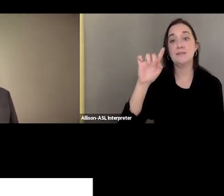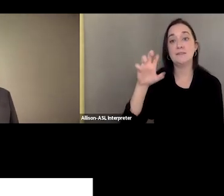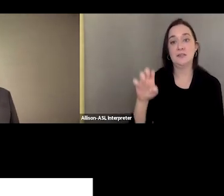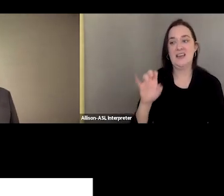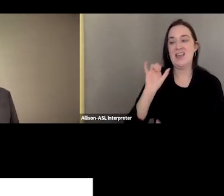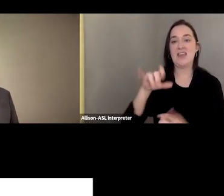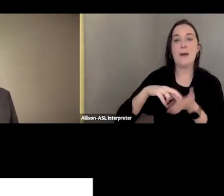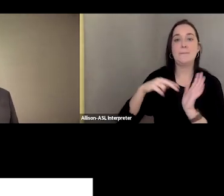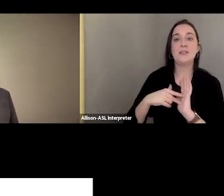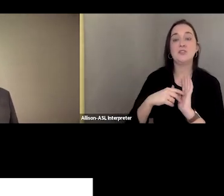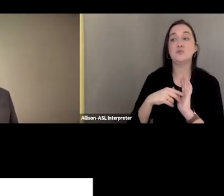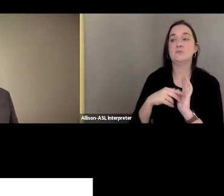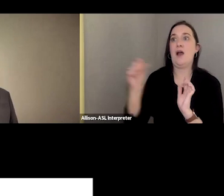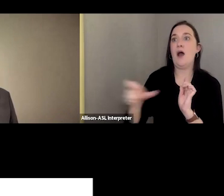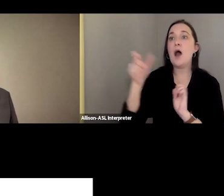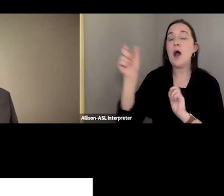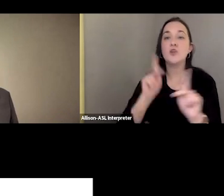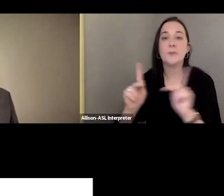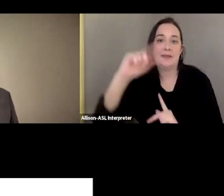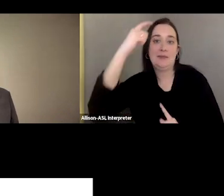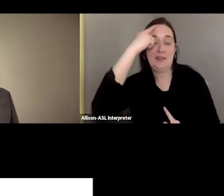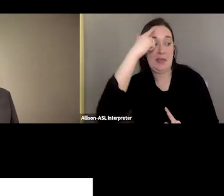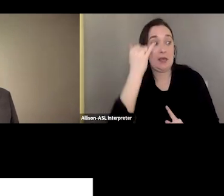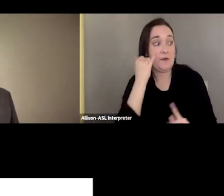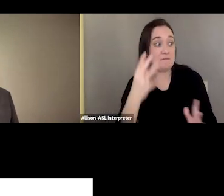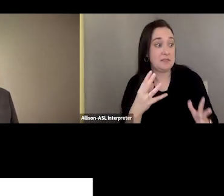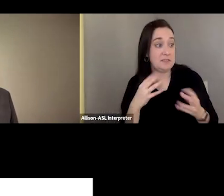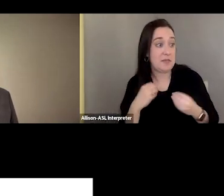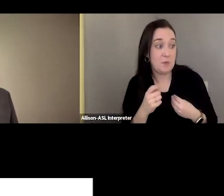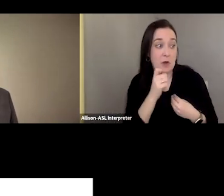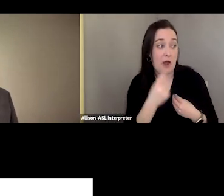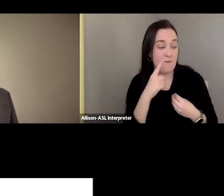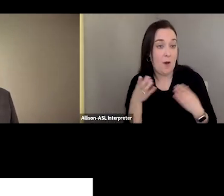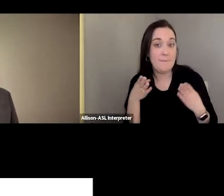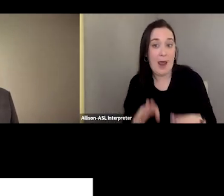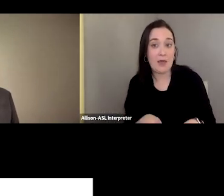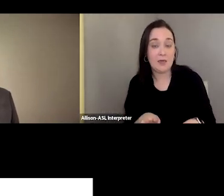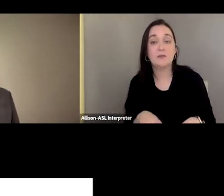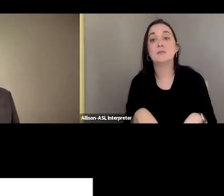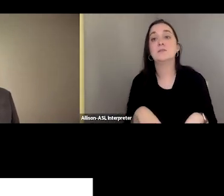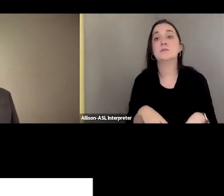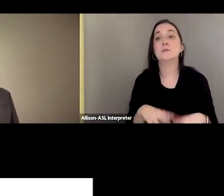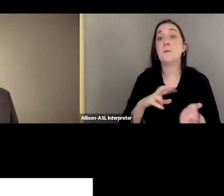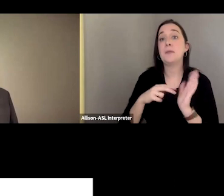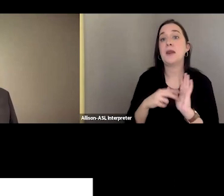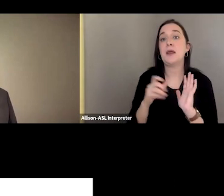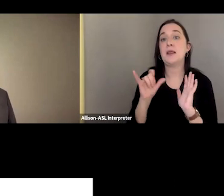So if you think other people thinks it's acceptable to place bets on sports wagering, then that might influence my behavior.